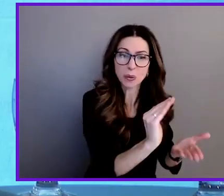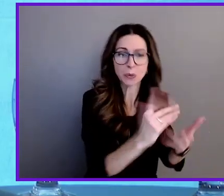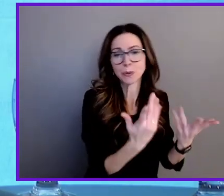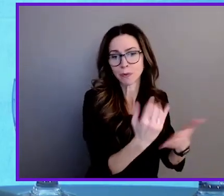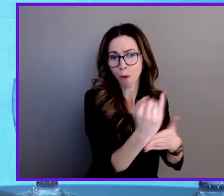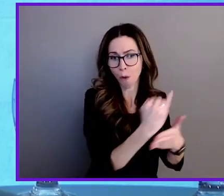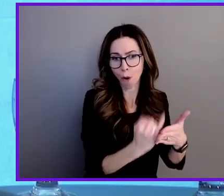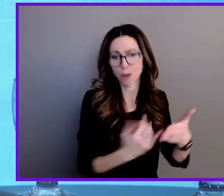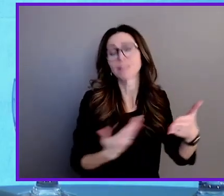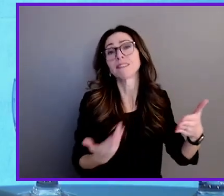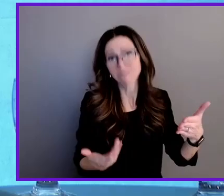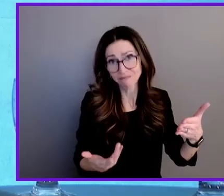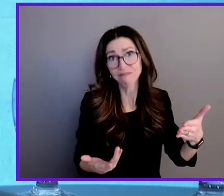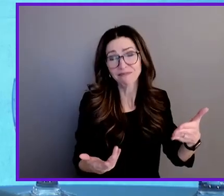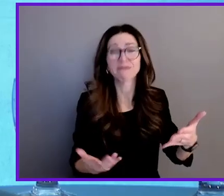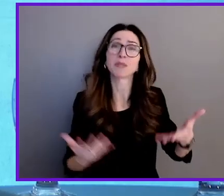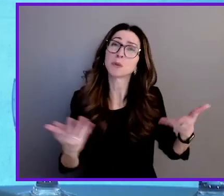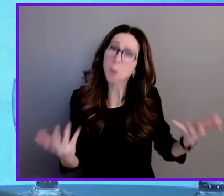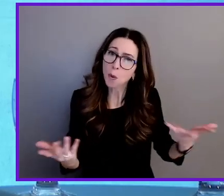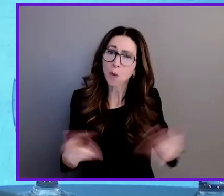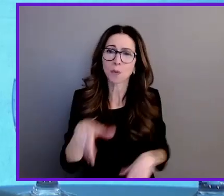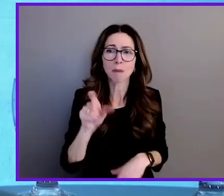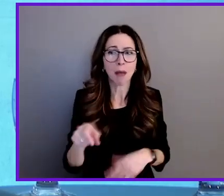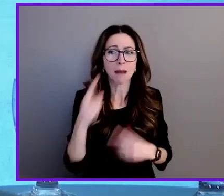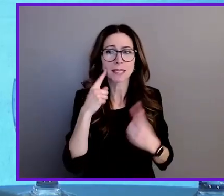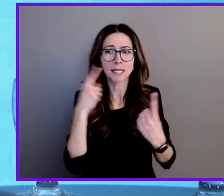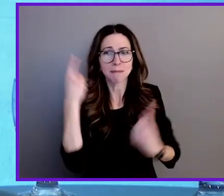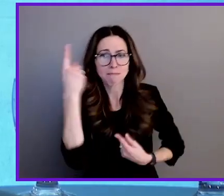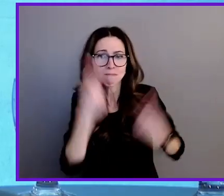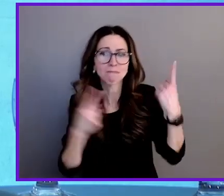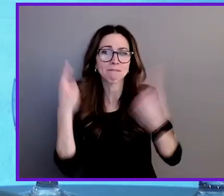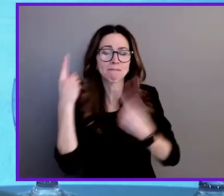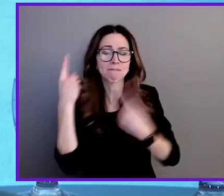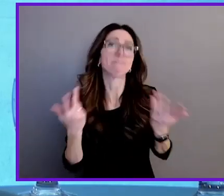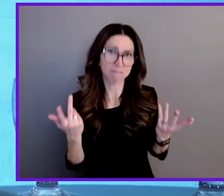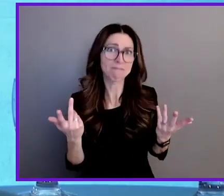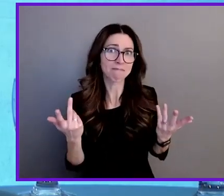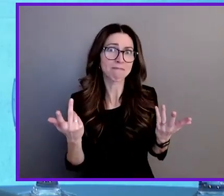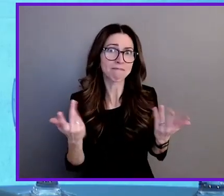So, I think we need to continue to plead for that. To make a plea for that.